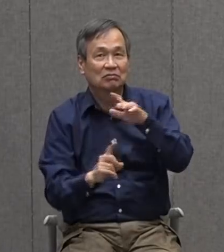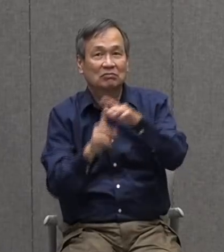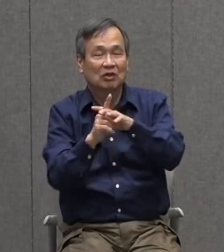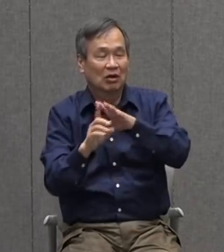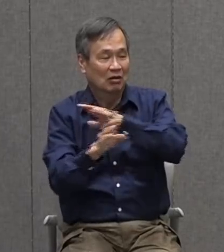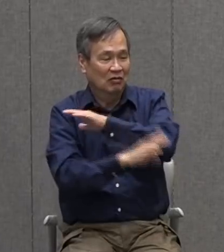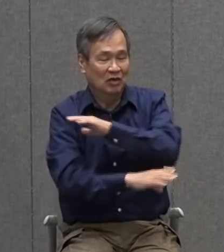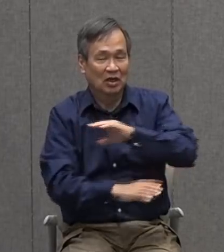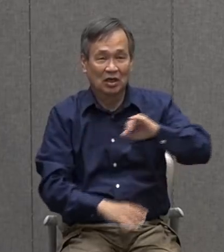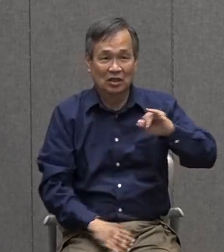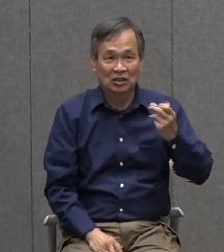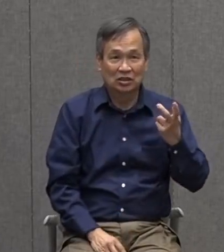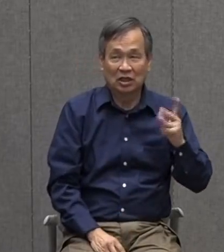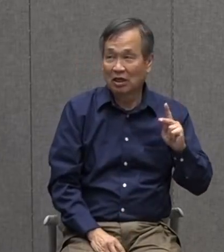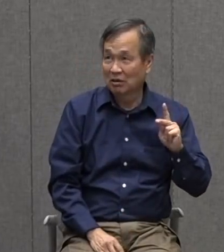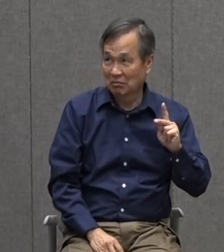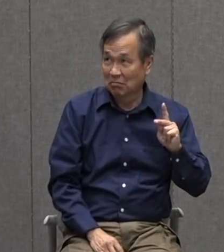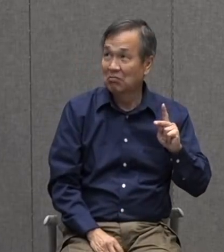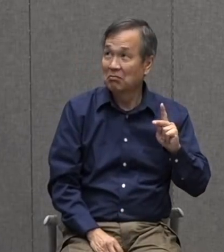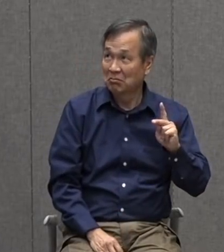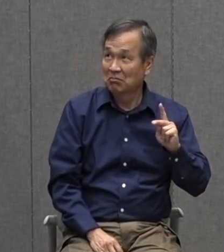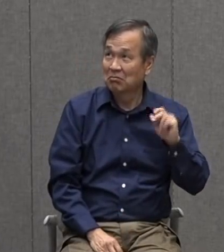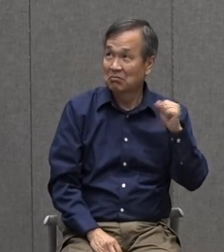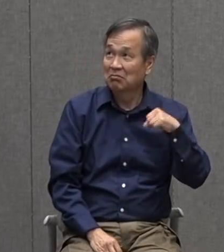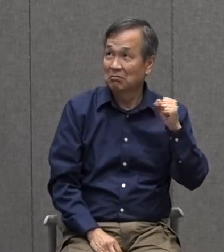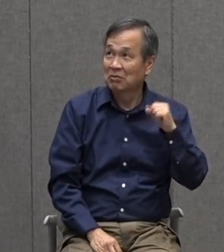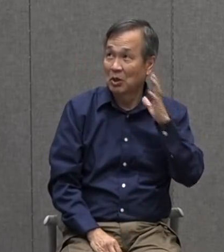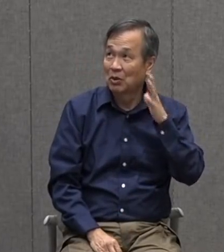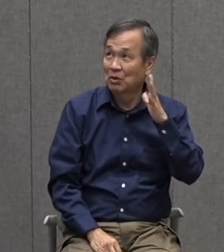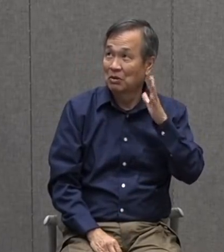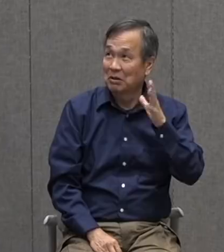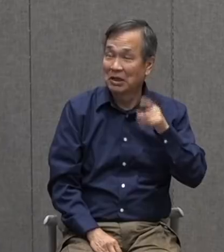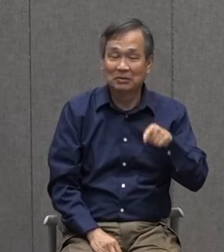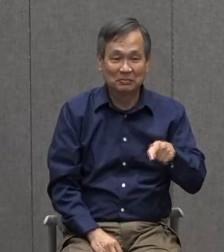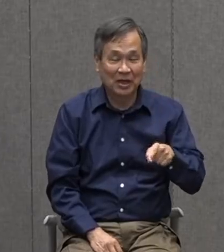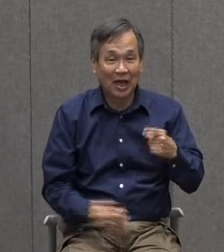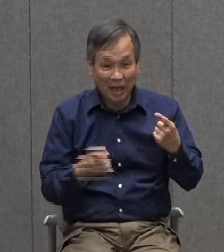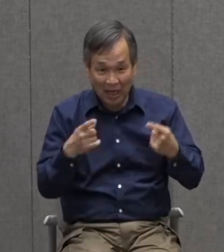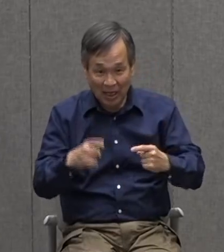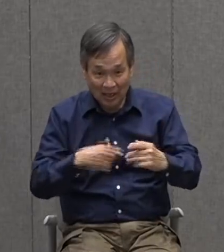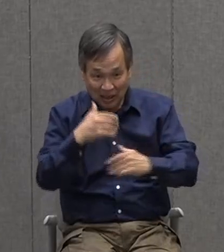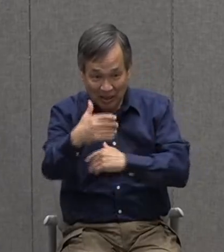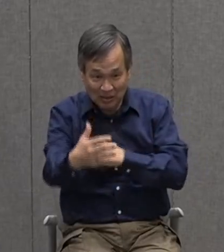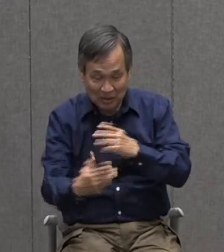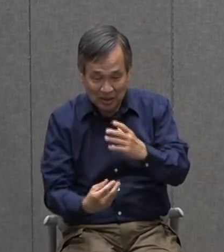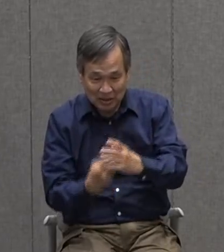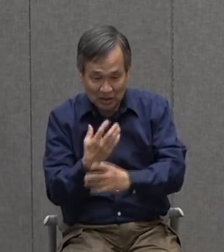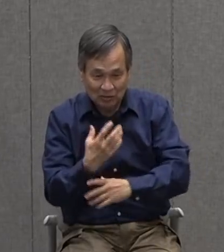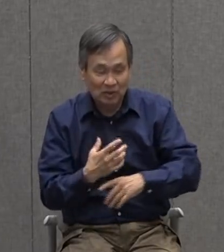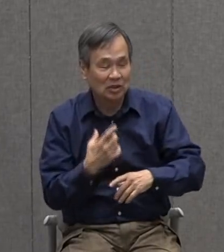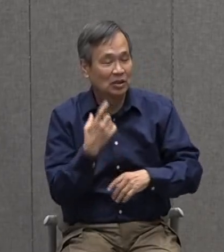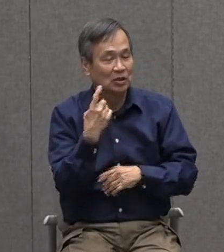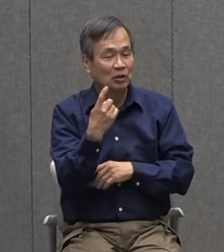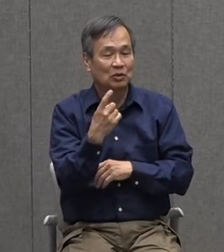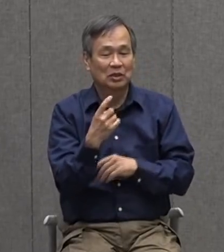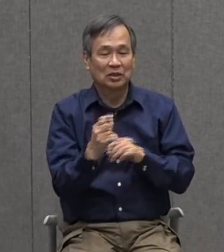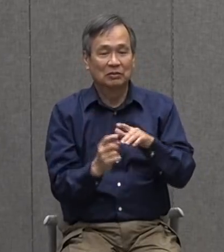Jack did exactly what the wizard told him to do. The next spring, one tiny sprout came up.